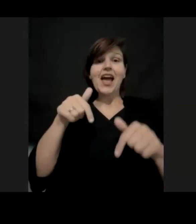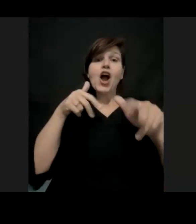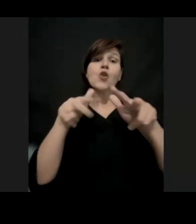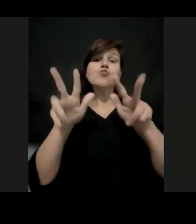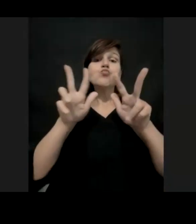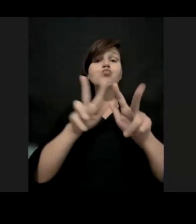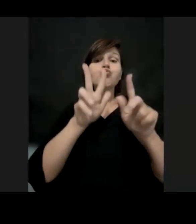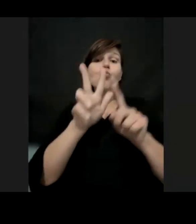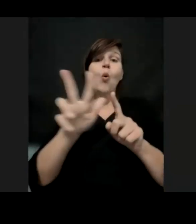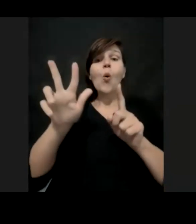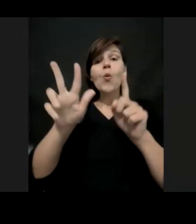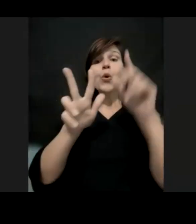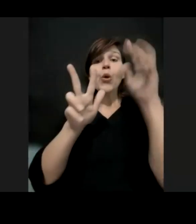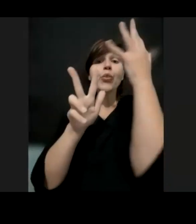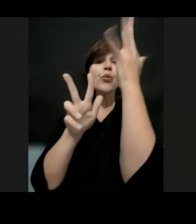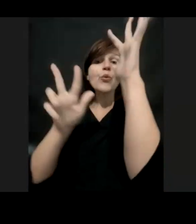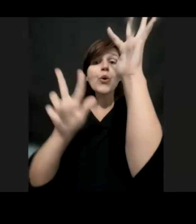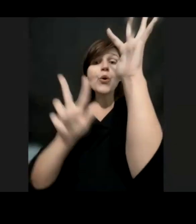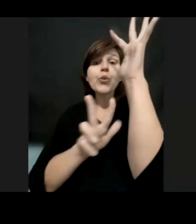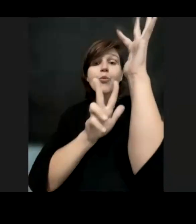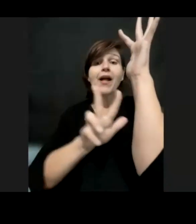They hopped and skipped along the path.